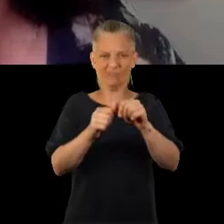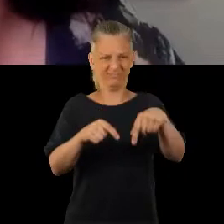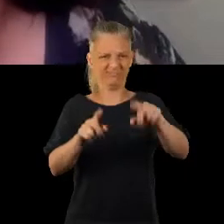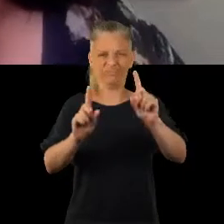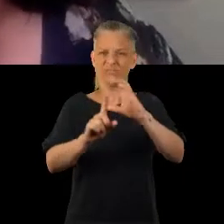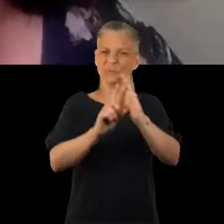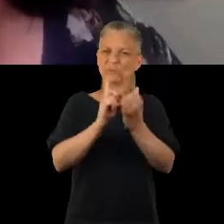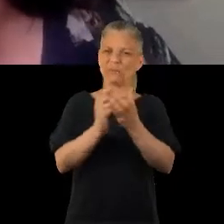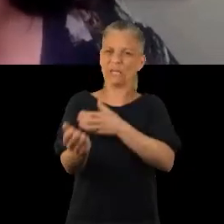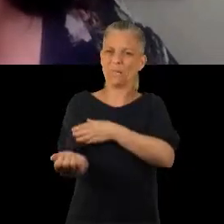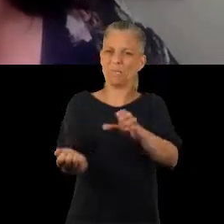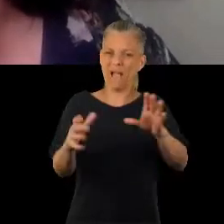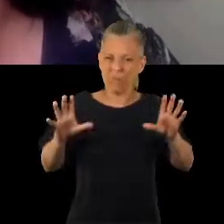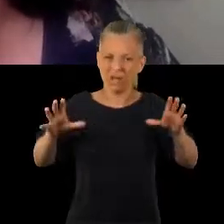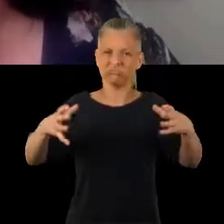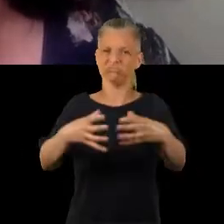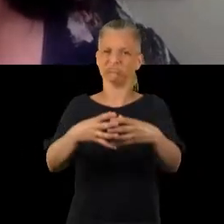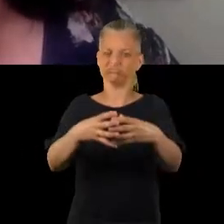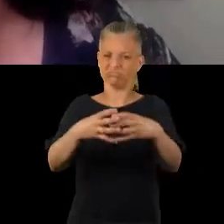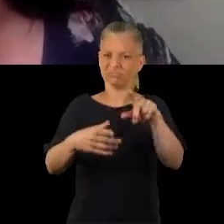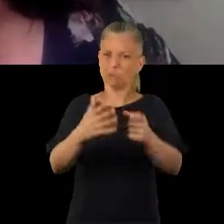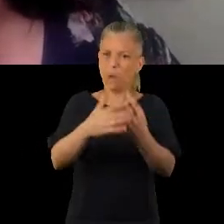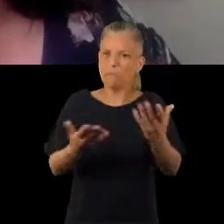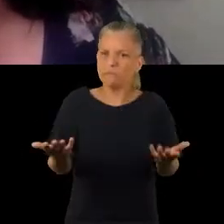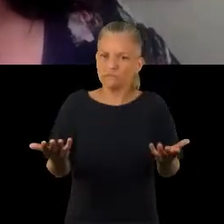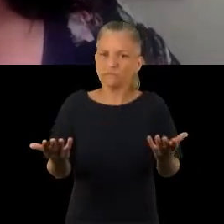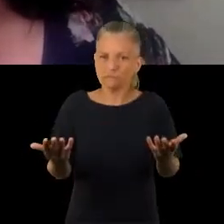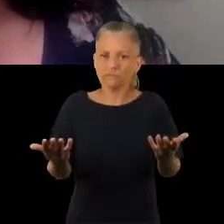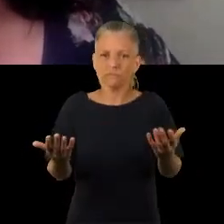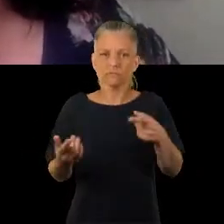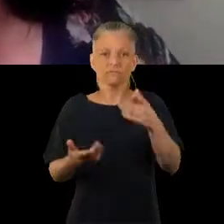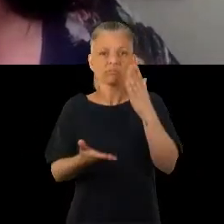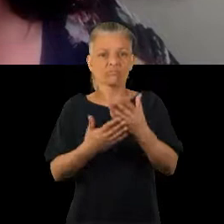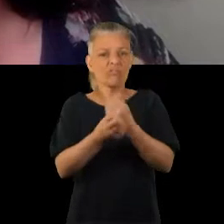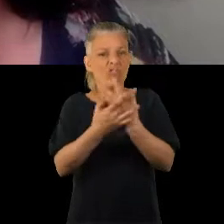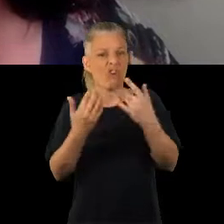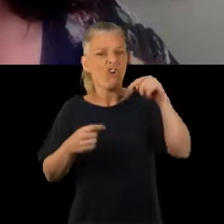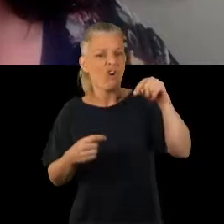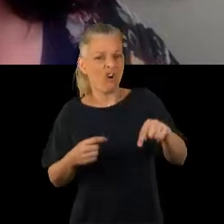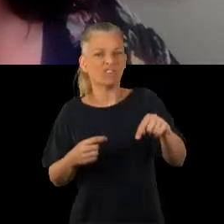Yeah, so there’s a lot in there around the values of an organisation and they’re the types of things